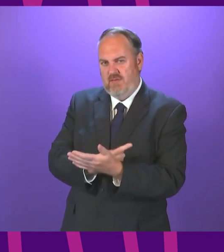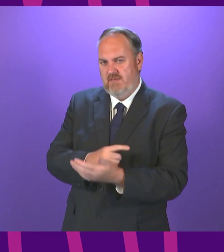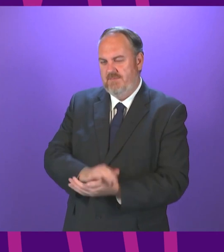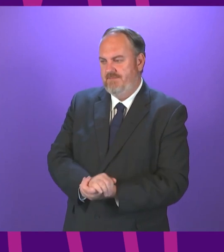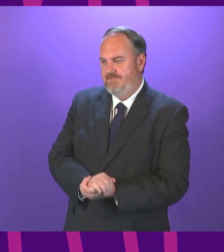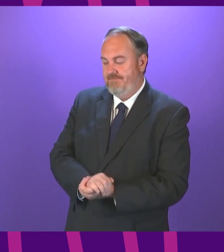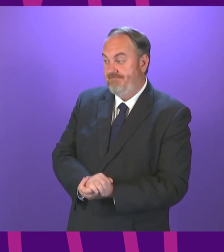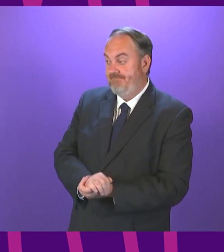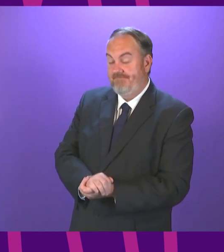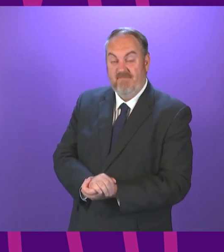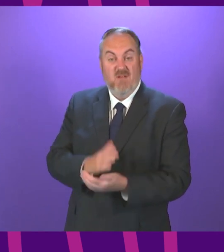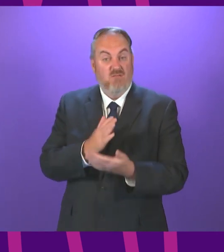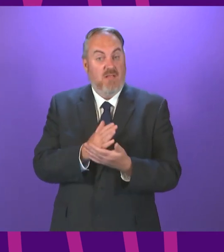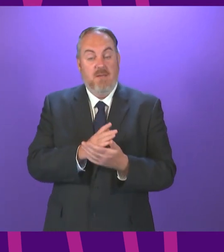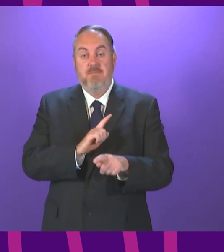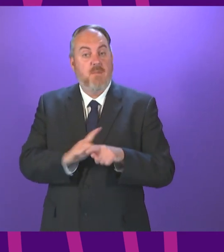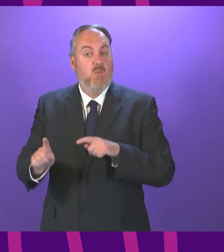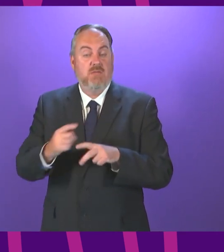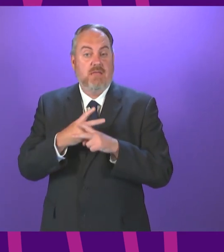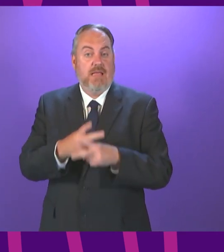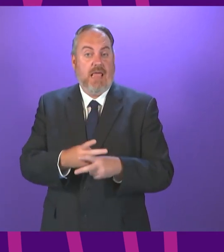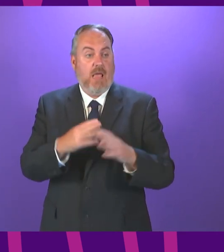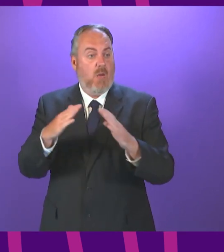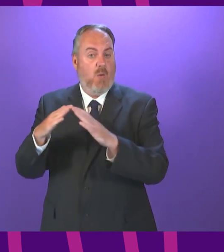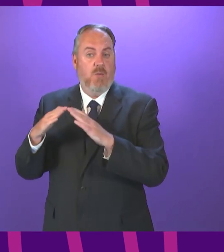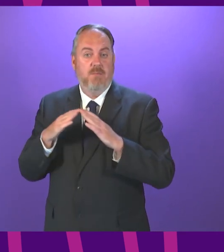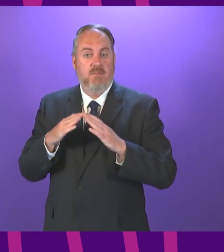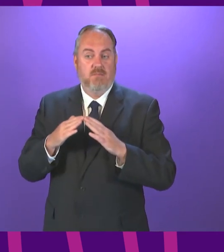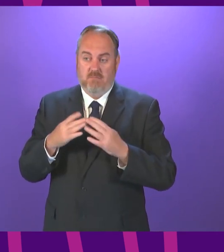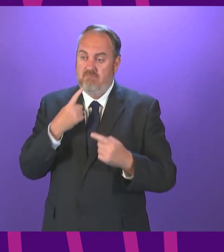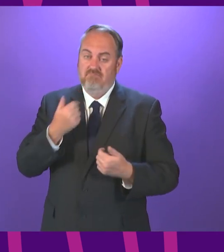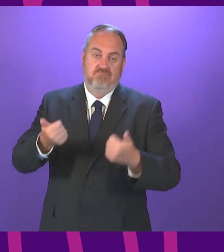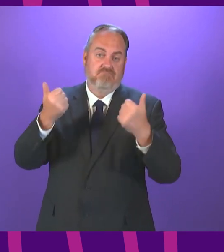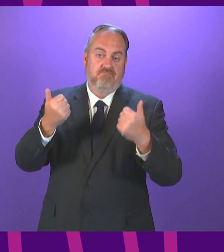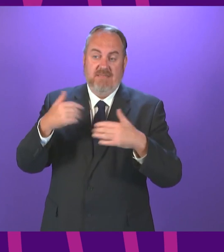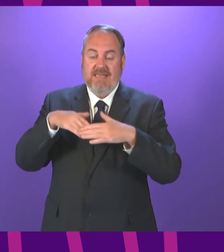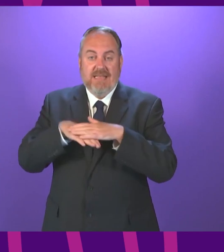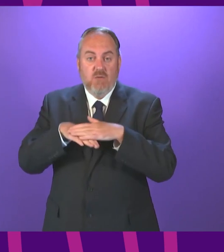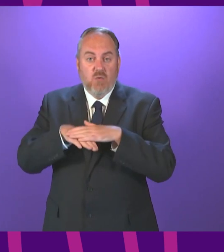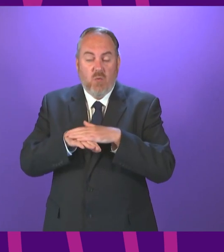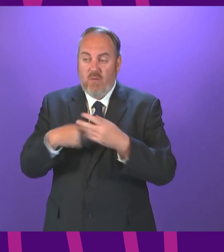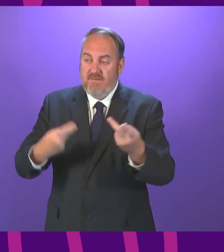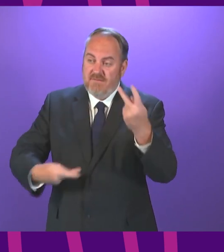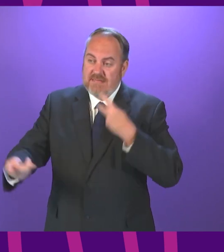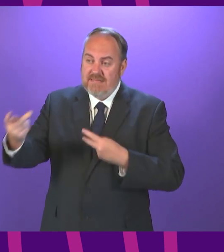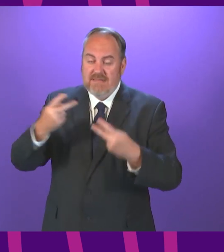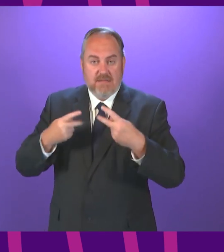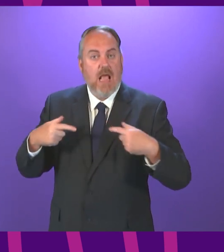The vast majority of care homes now offer indoor visits, as the “Open with Care” guidance